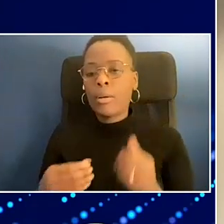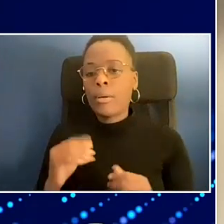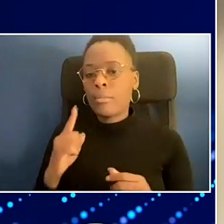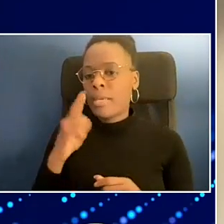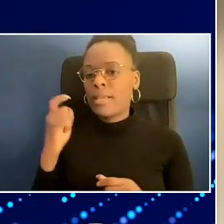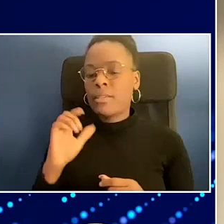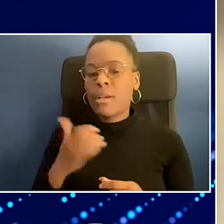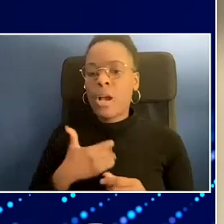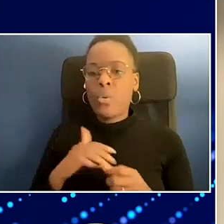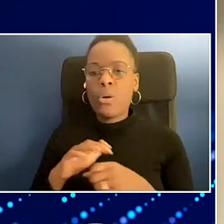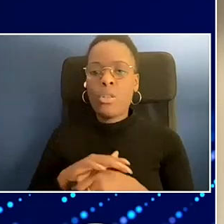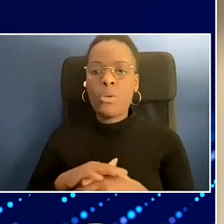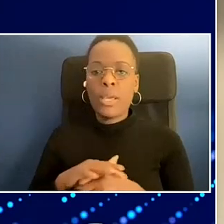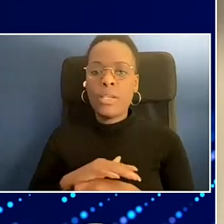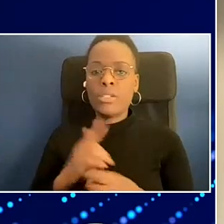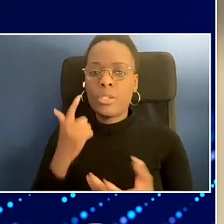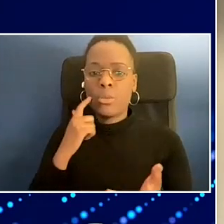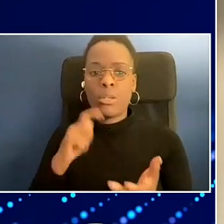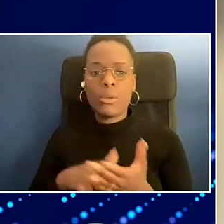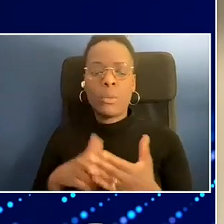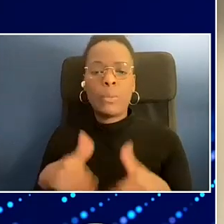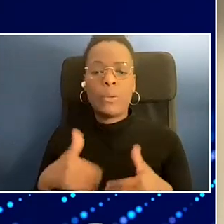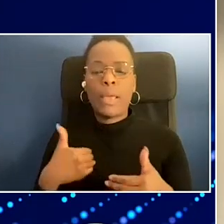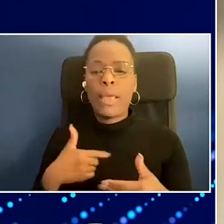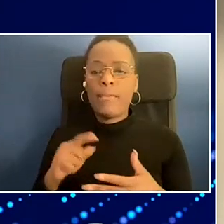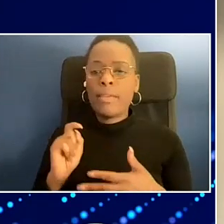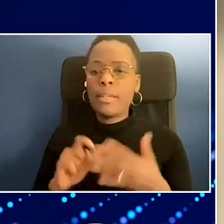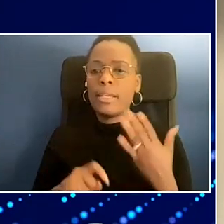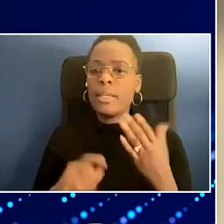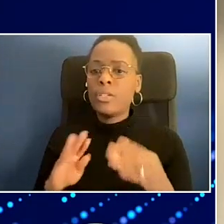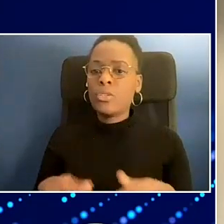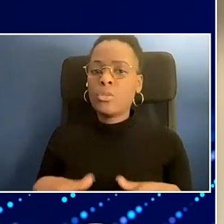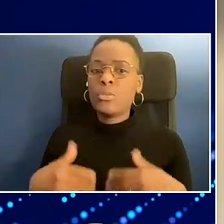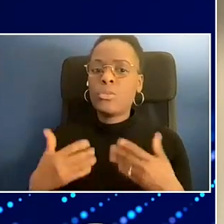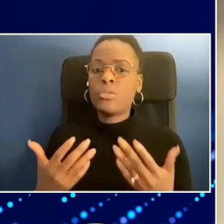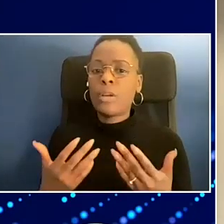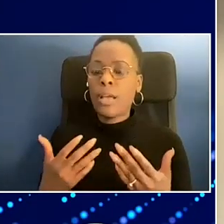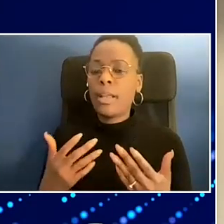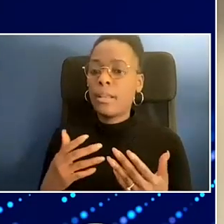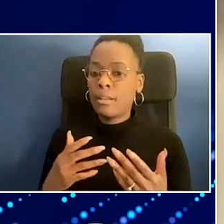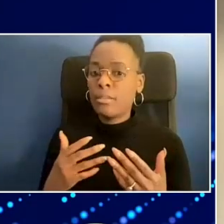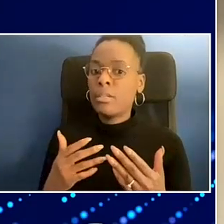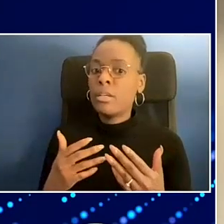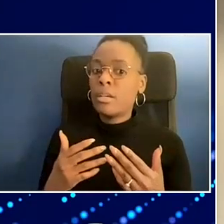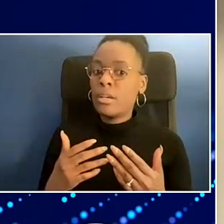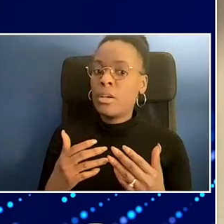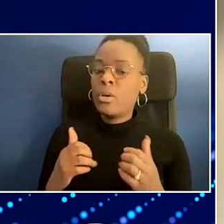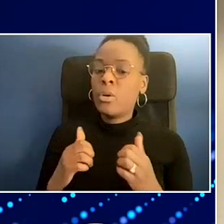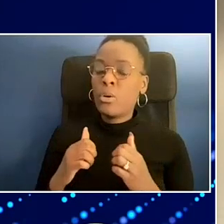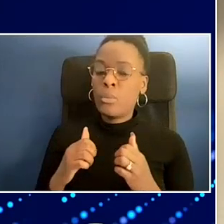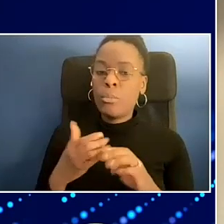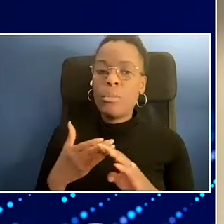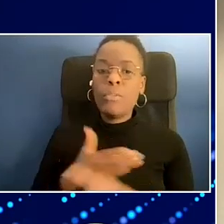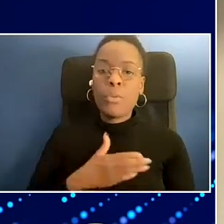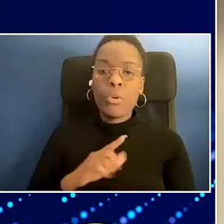a real need to be provided upfront before the first day of class with both textbooks and laptops.